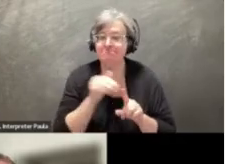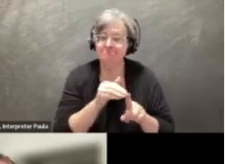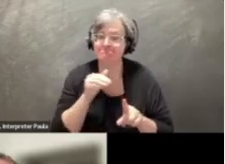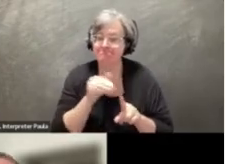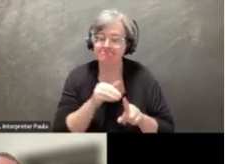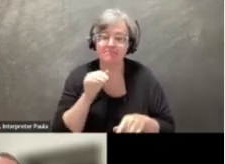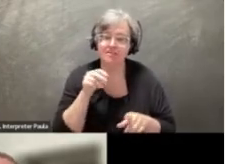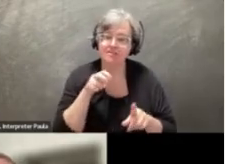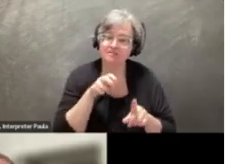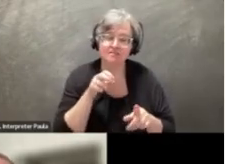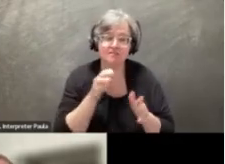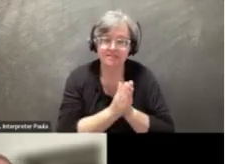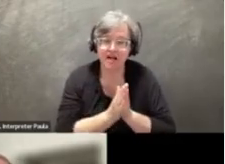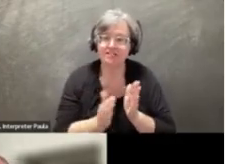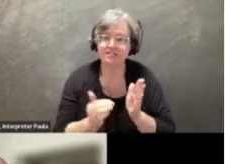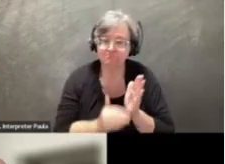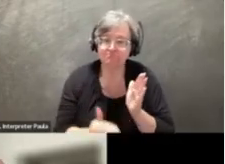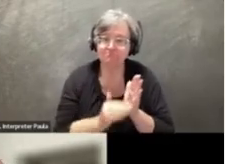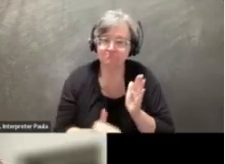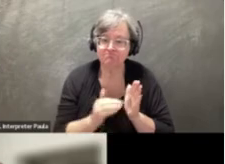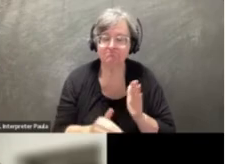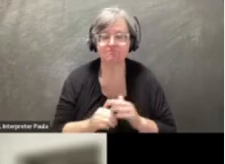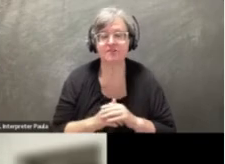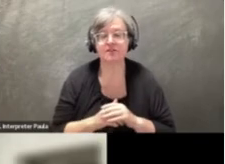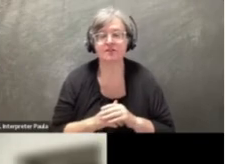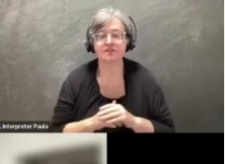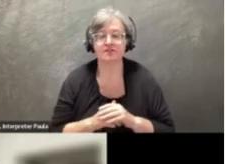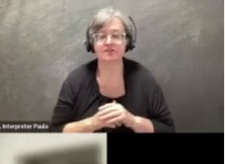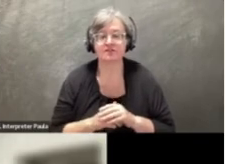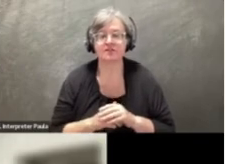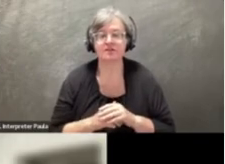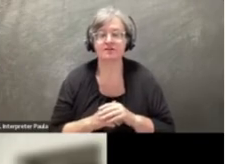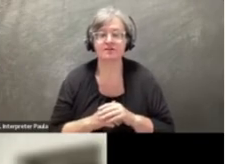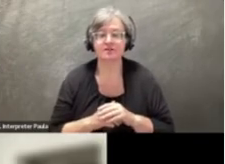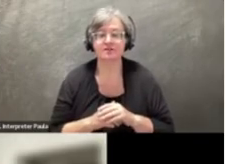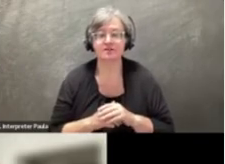difficult things to ask. And knowing that I was gonna have to